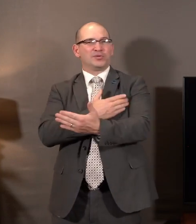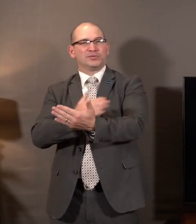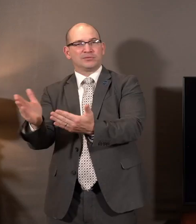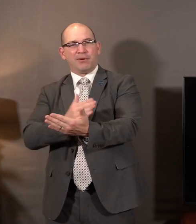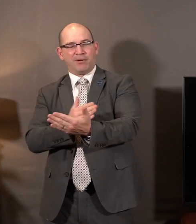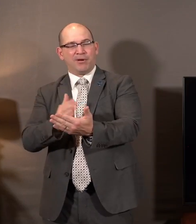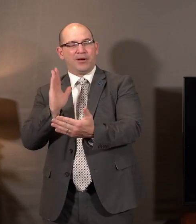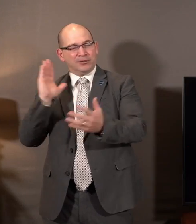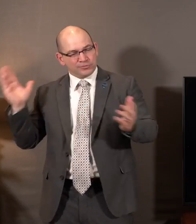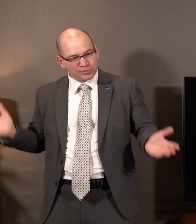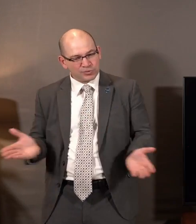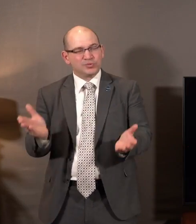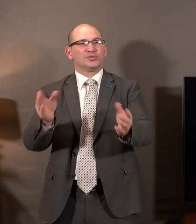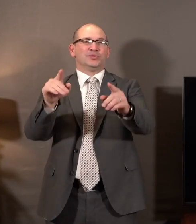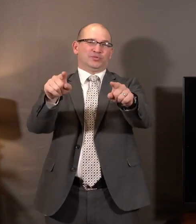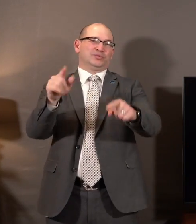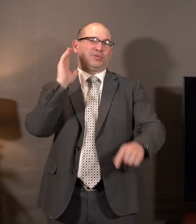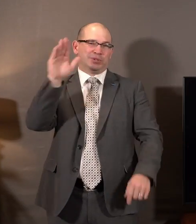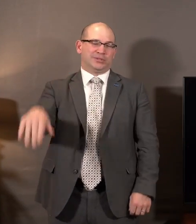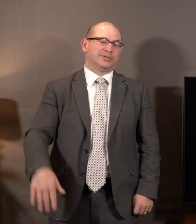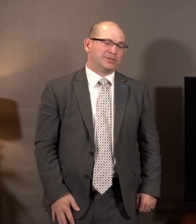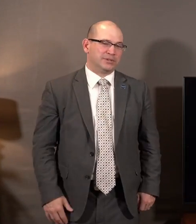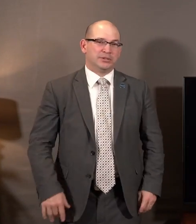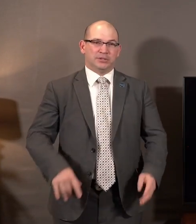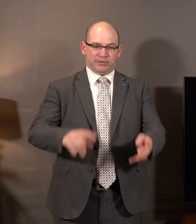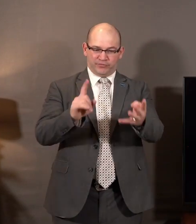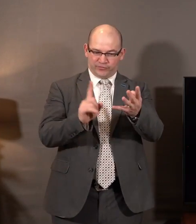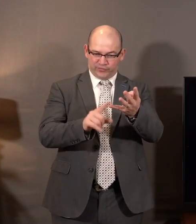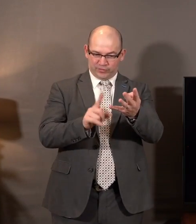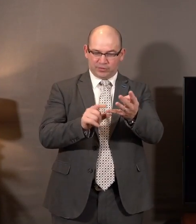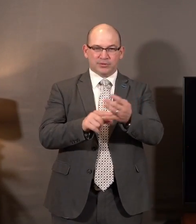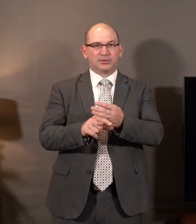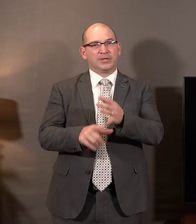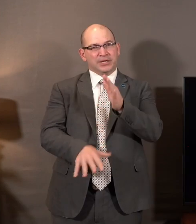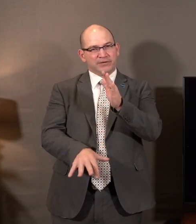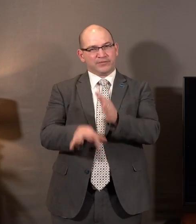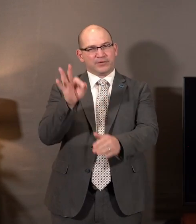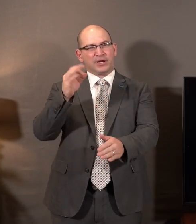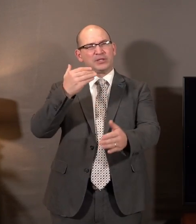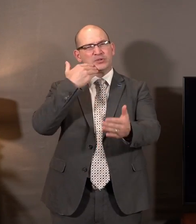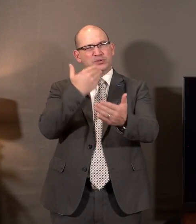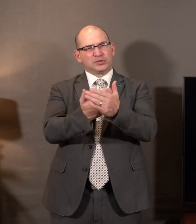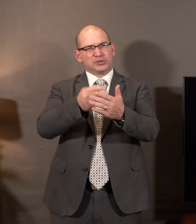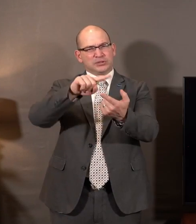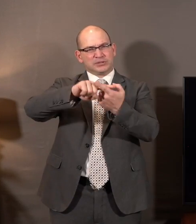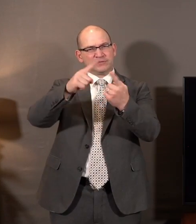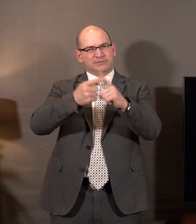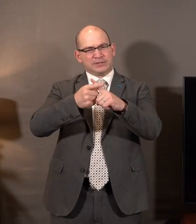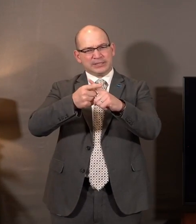encourage yourself in the Lord and fourthly find a sharpening thread but